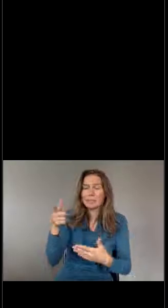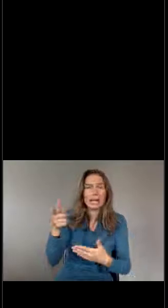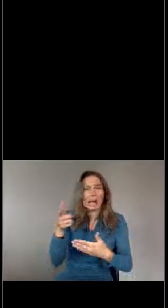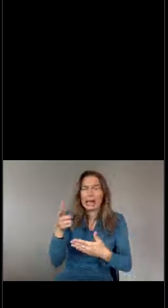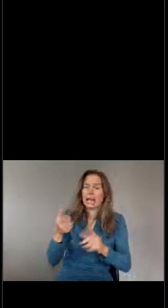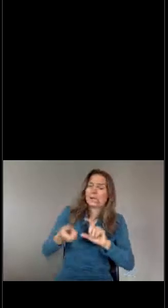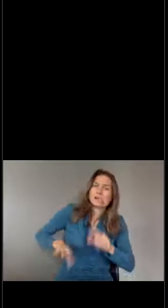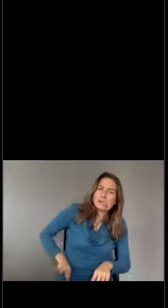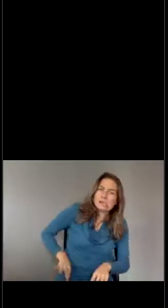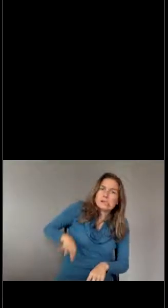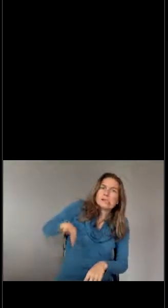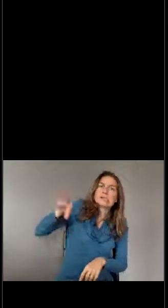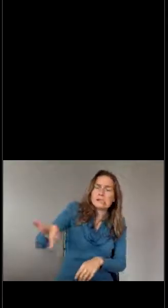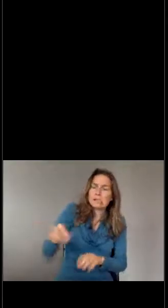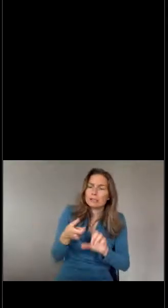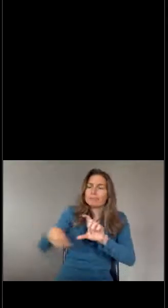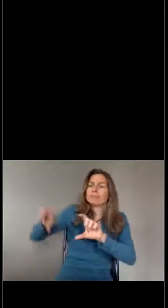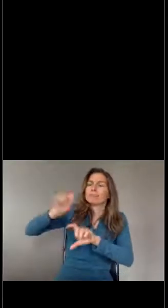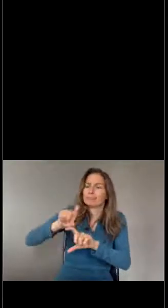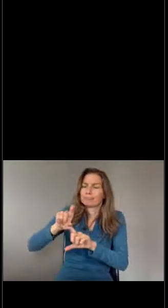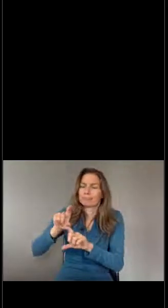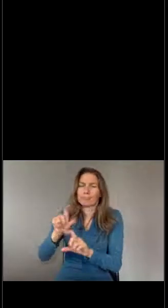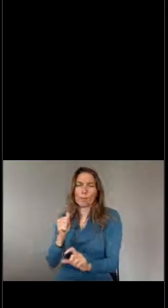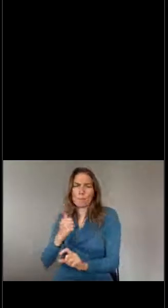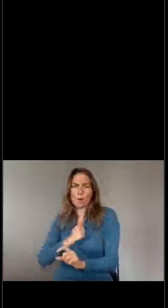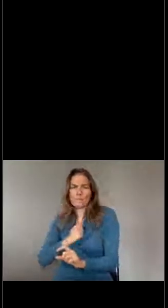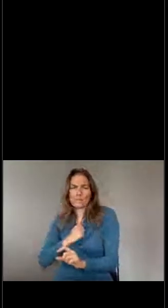on more expensive private options and there was also reports